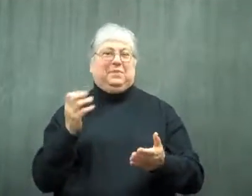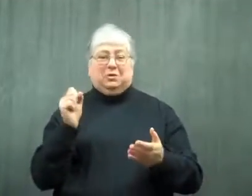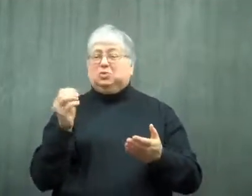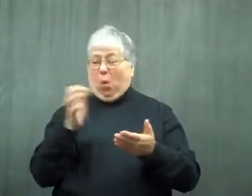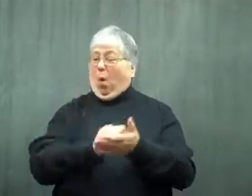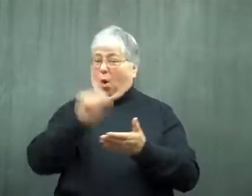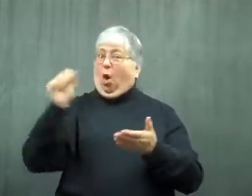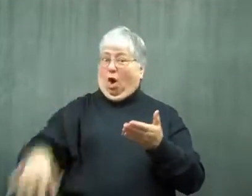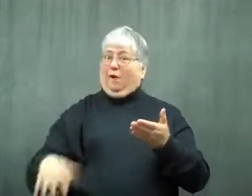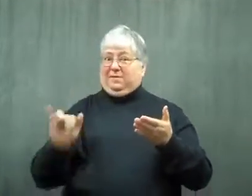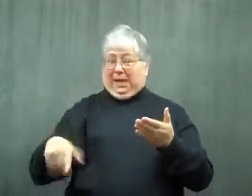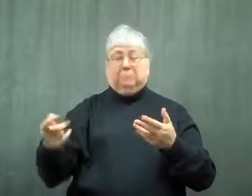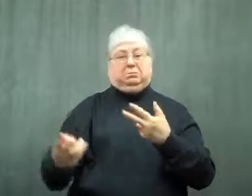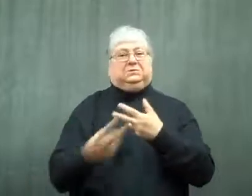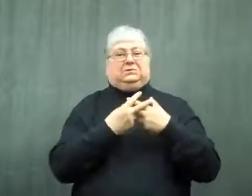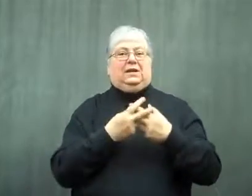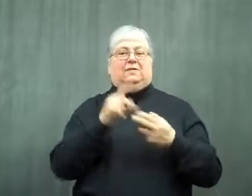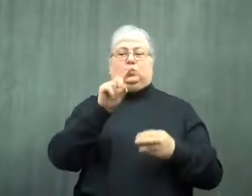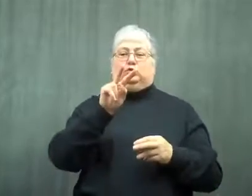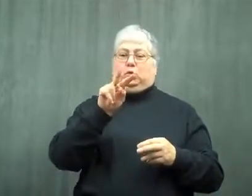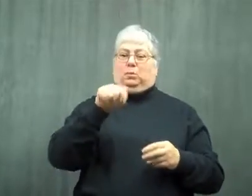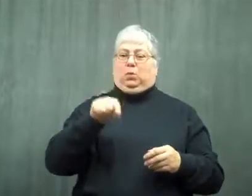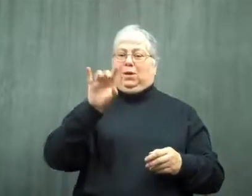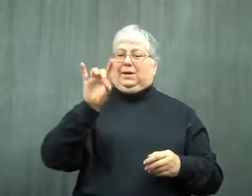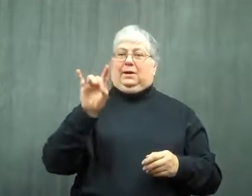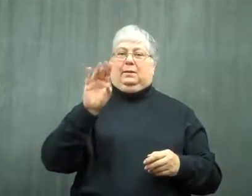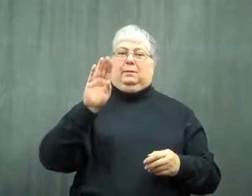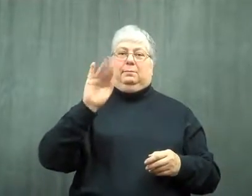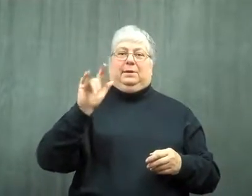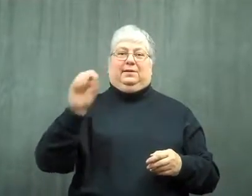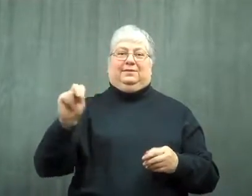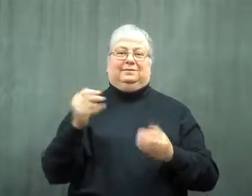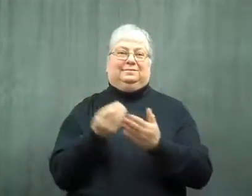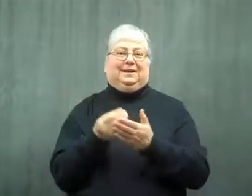So taking those out of the budget saved $2.8 billion.